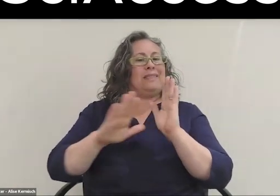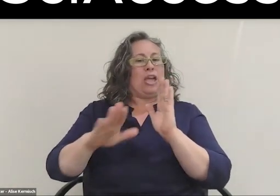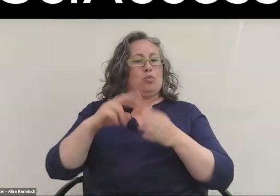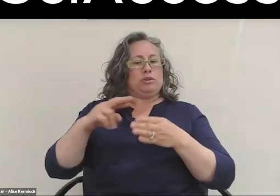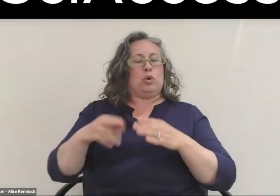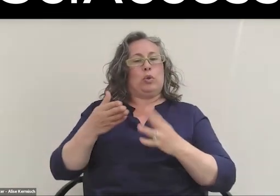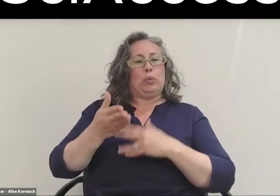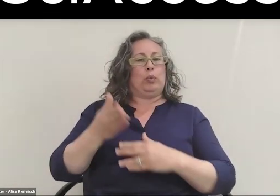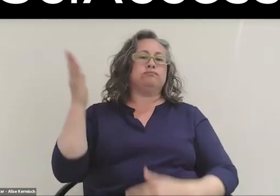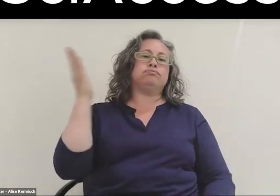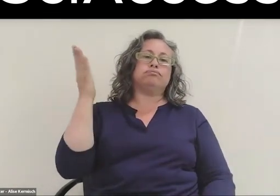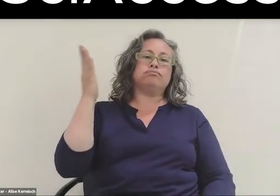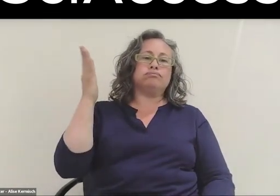and written report.